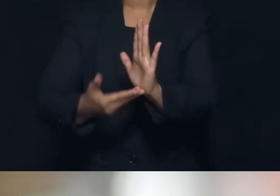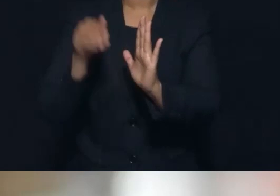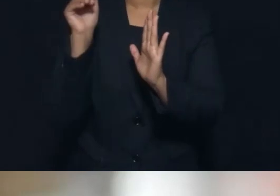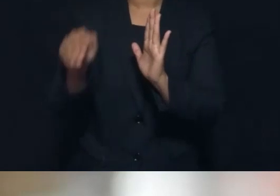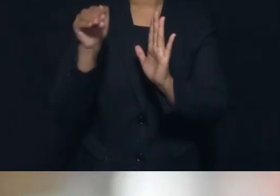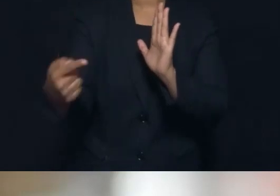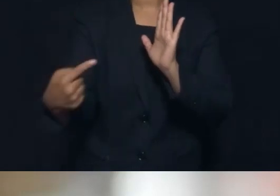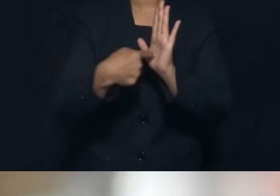The other, practically no knowledge.